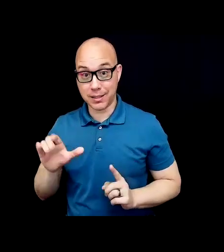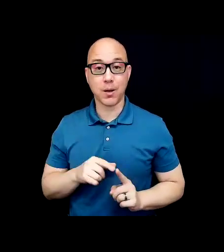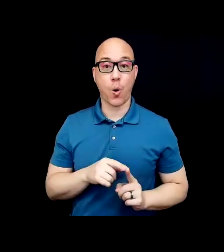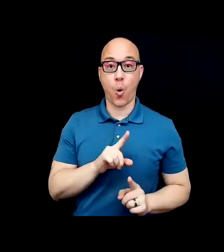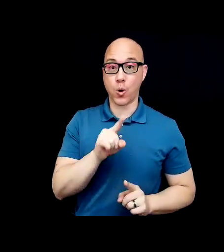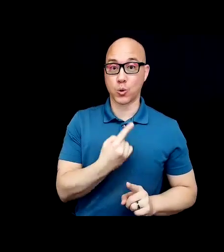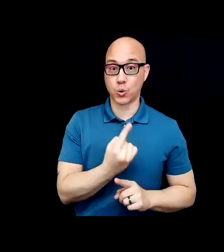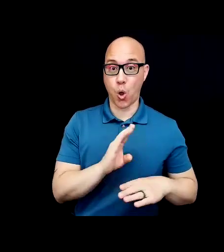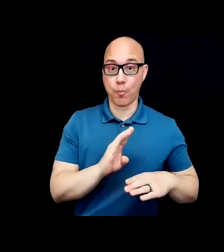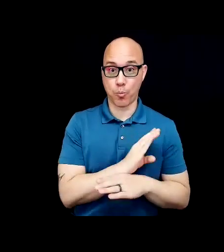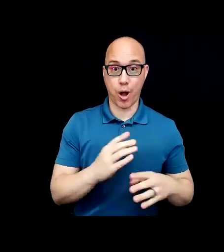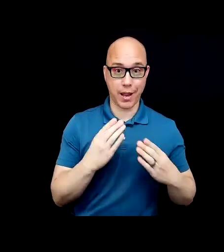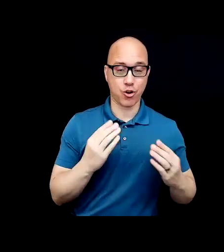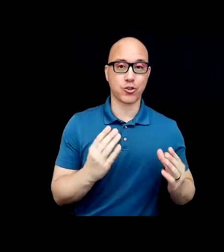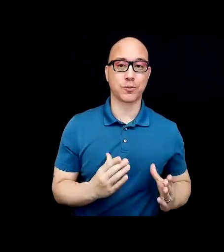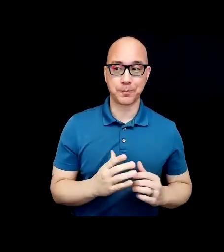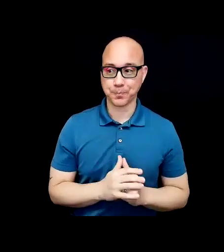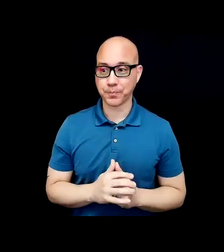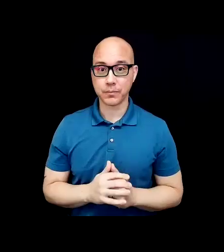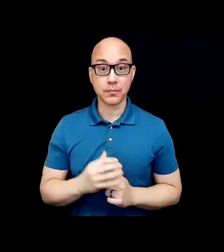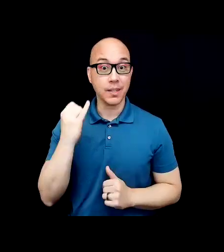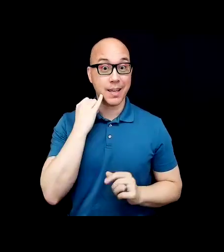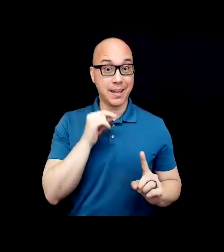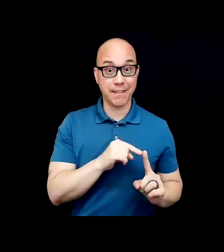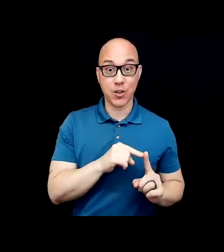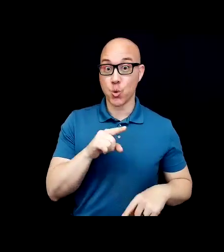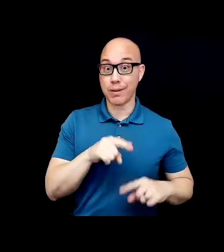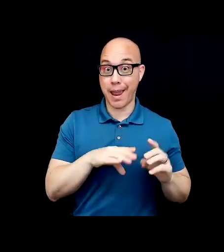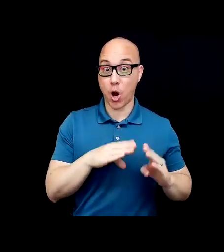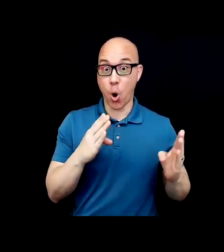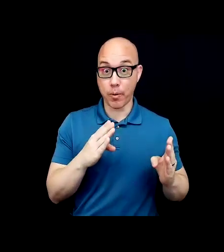If you can't open up a bank account as a Sole Proprietor, open up a separate